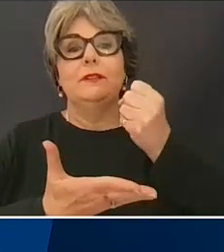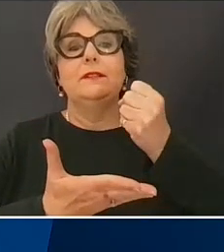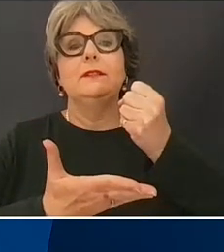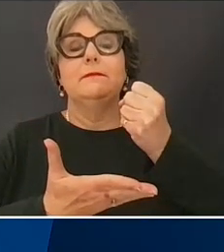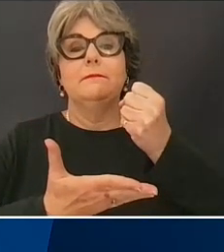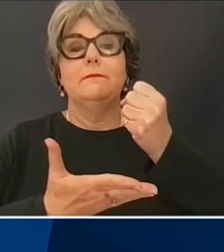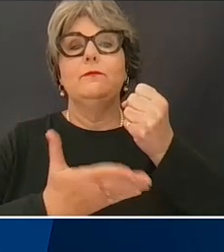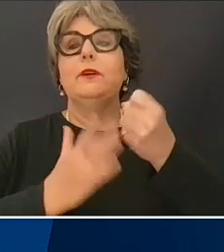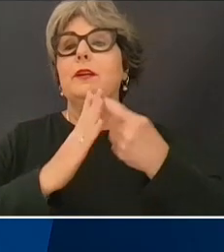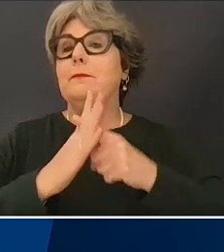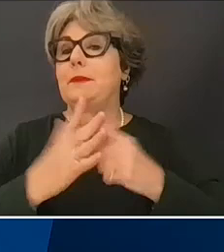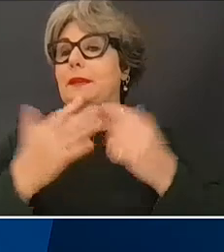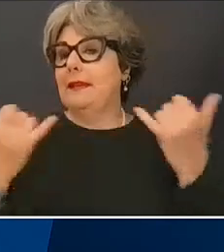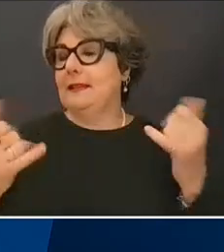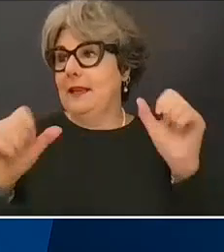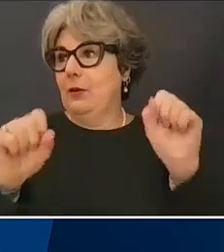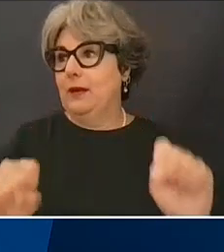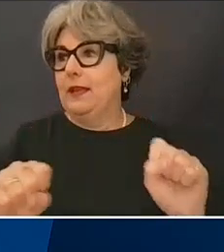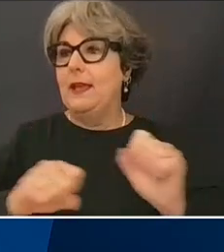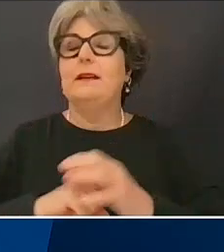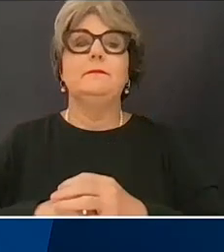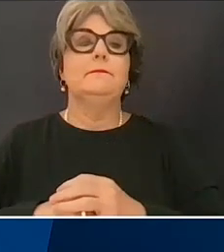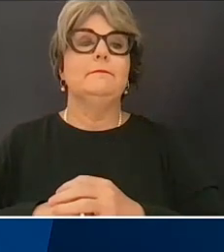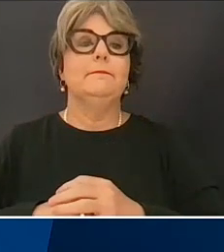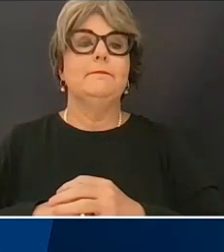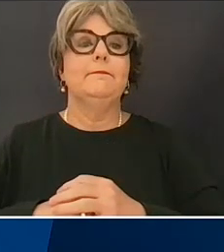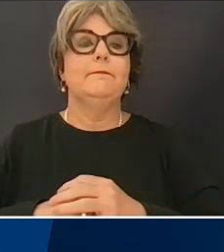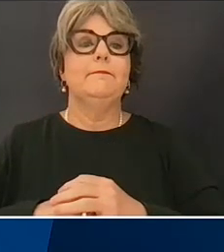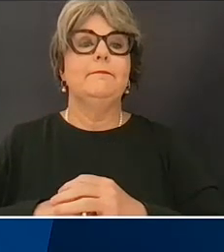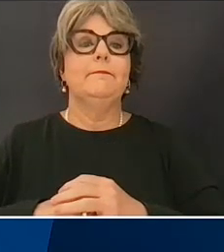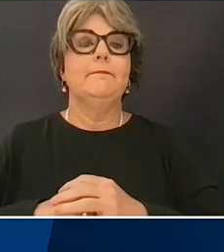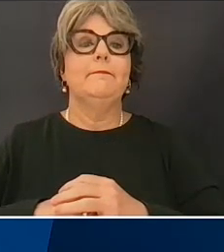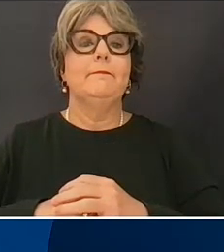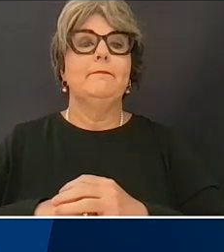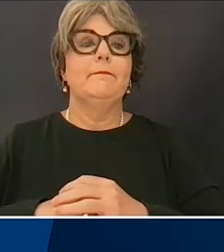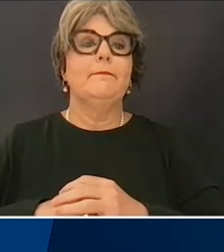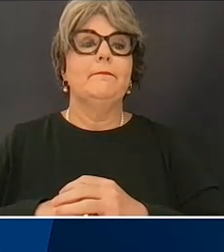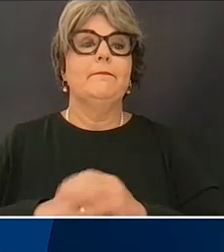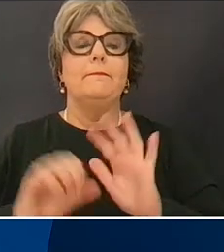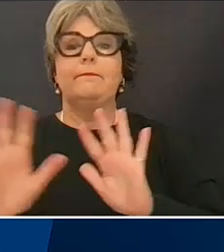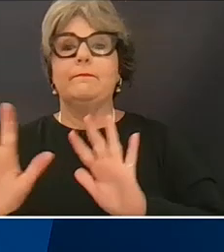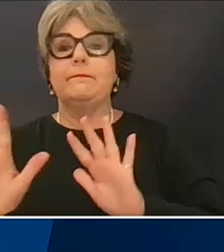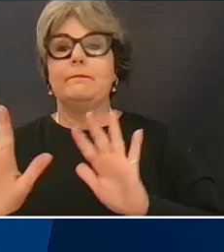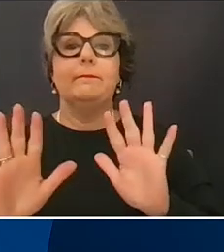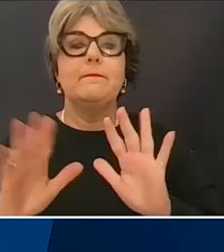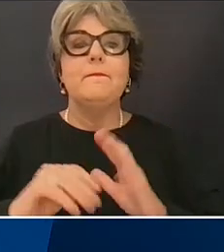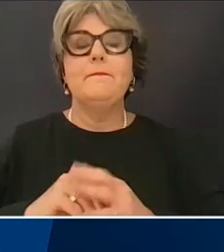into. I- okay. Denise?